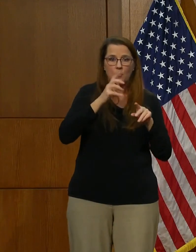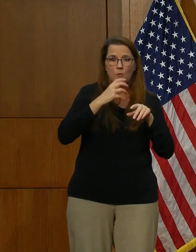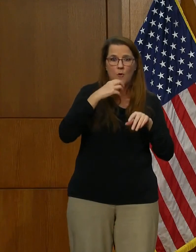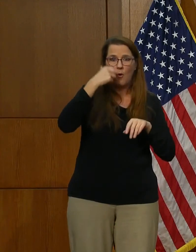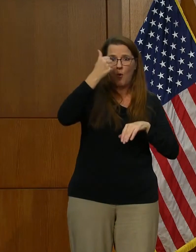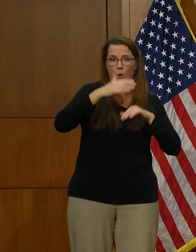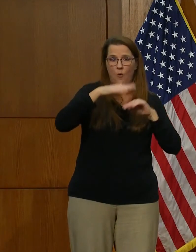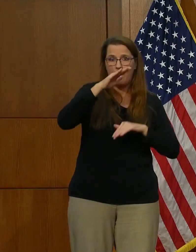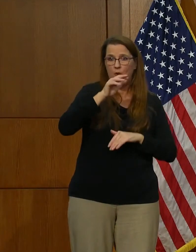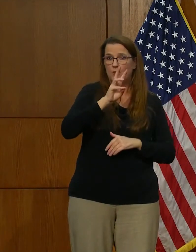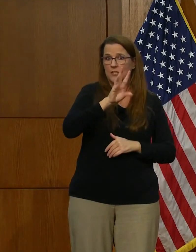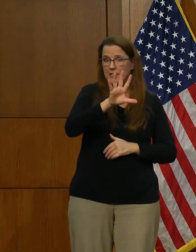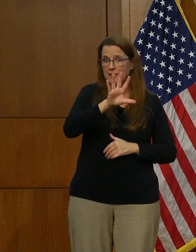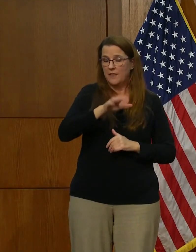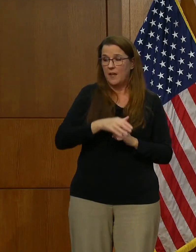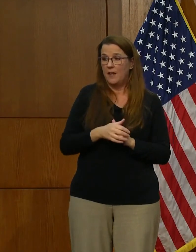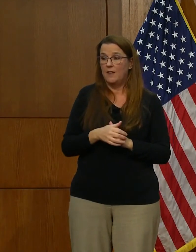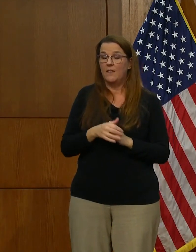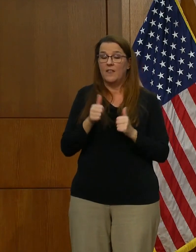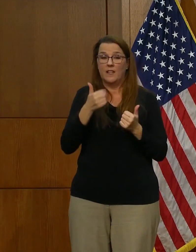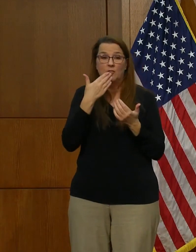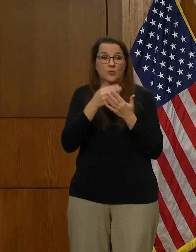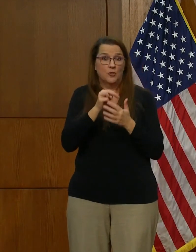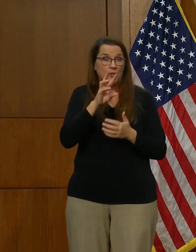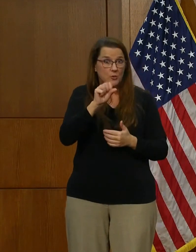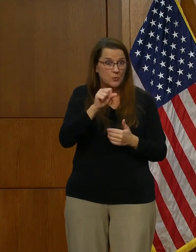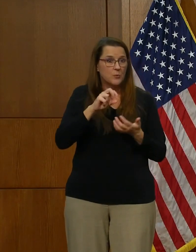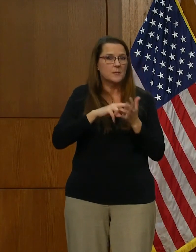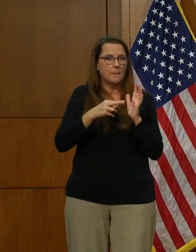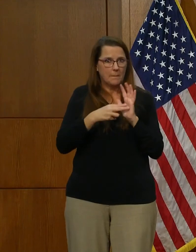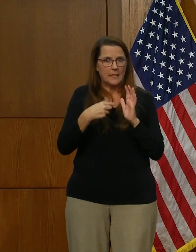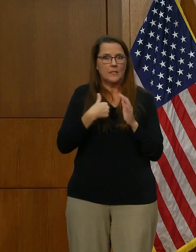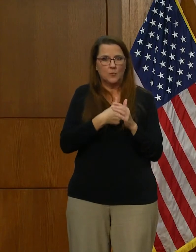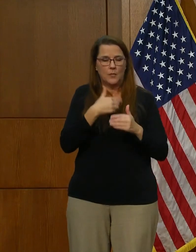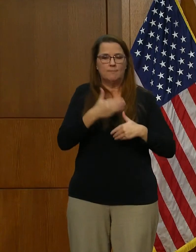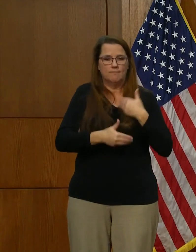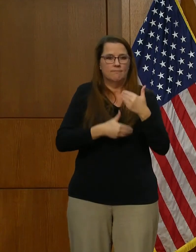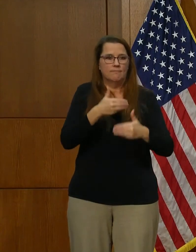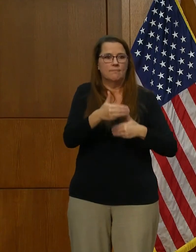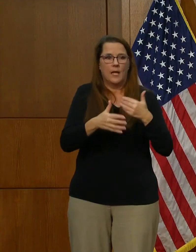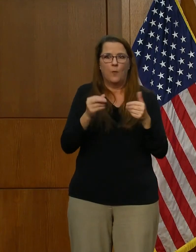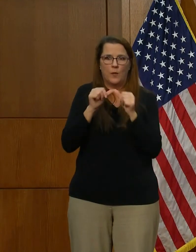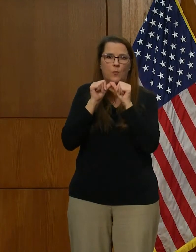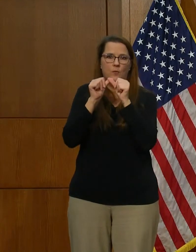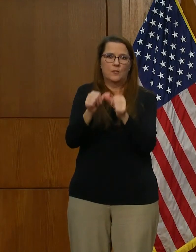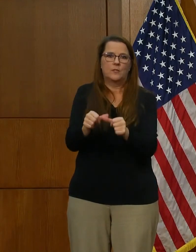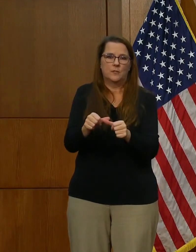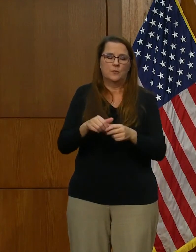WHO IS OLDER THAN 65. THIS IS GOOD NEWS. IT'S FORWARD